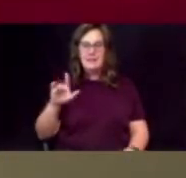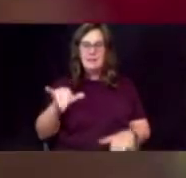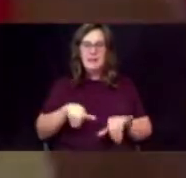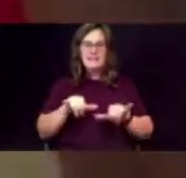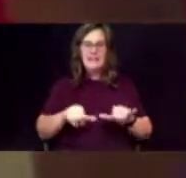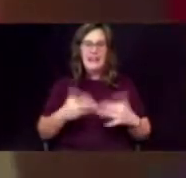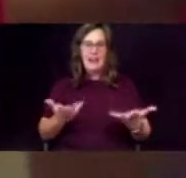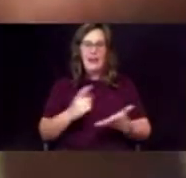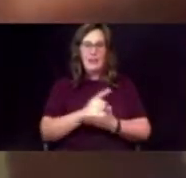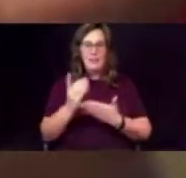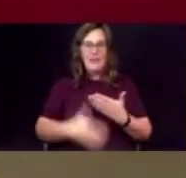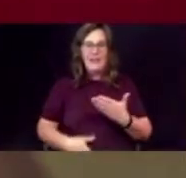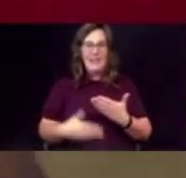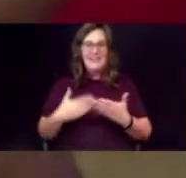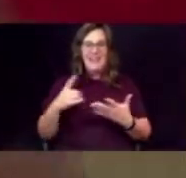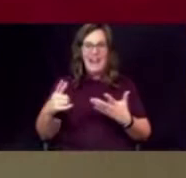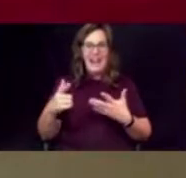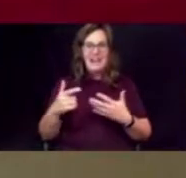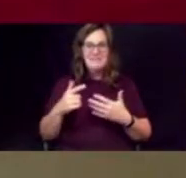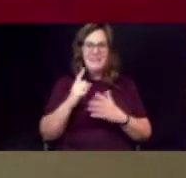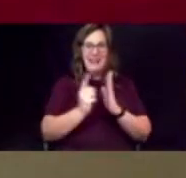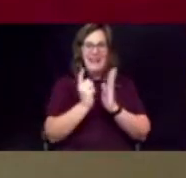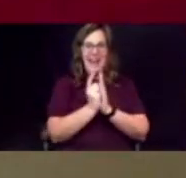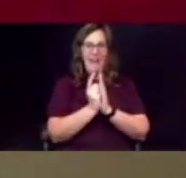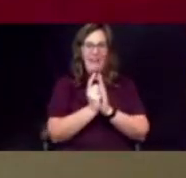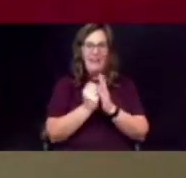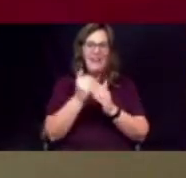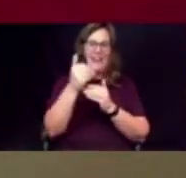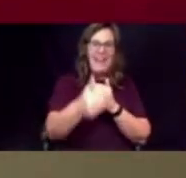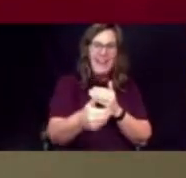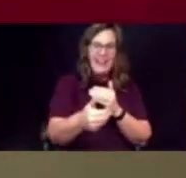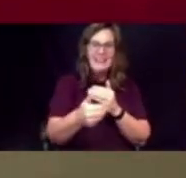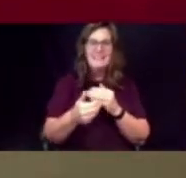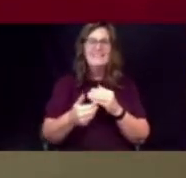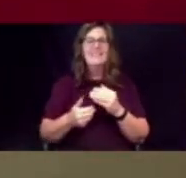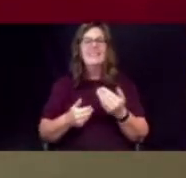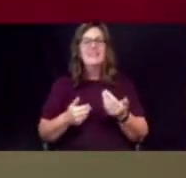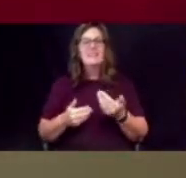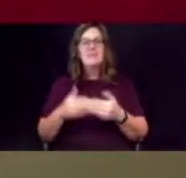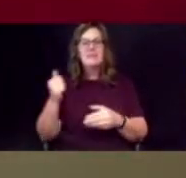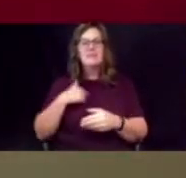i'm an hour ahead of most of my computer my peers here with this i grew up in a small town about an